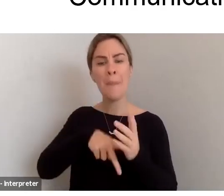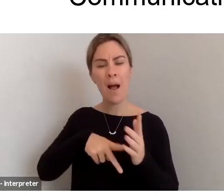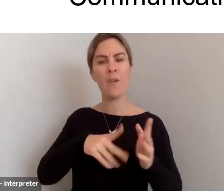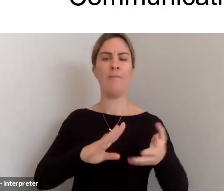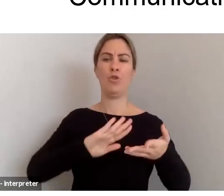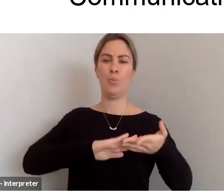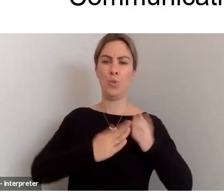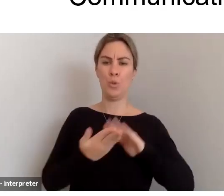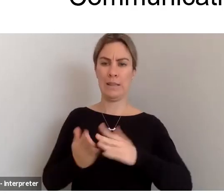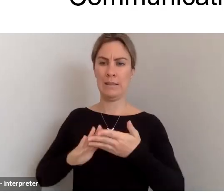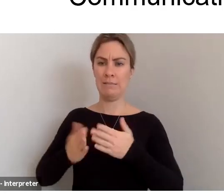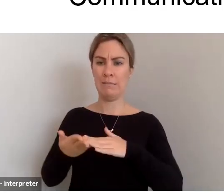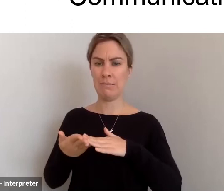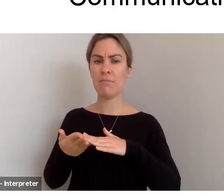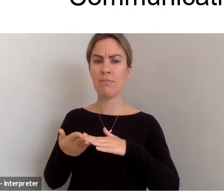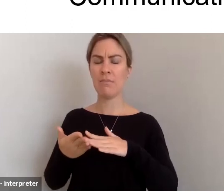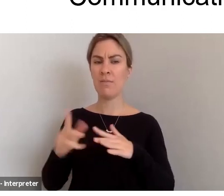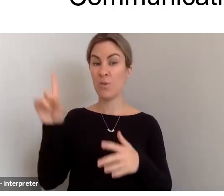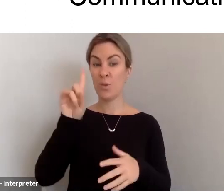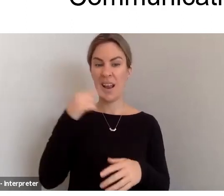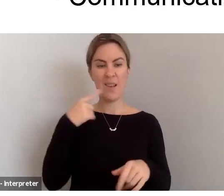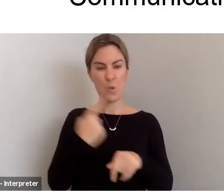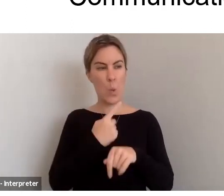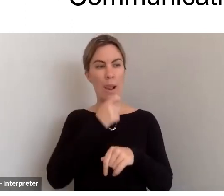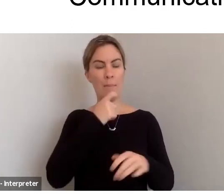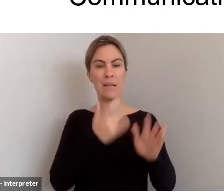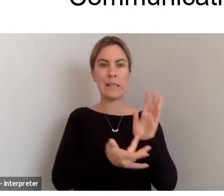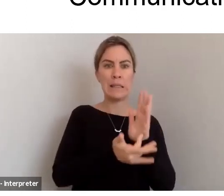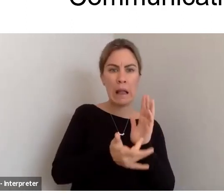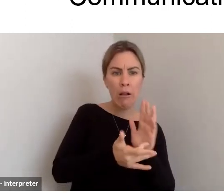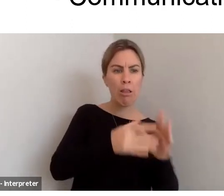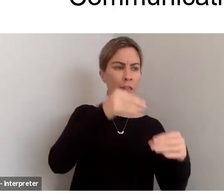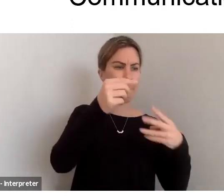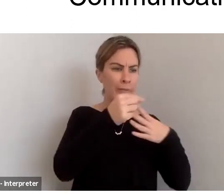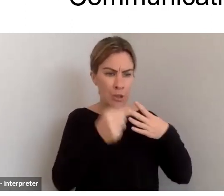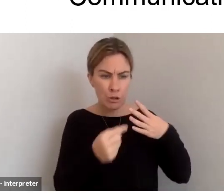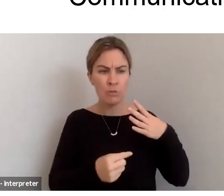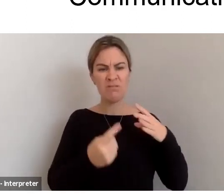technical skills, features, specific things that you can do,